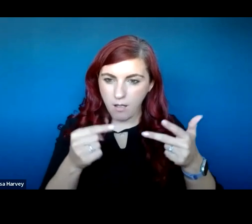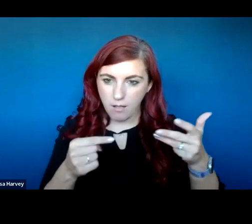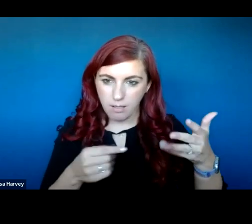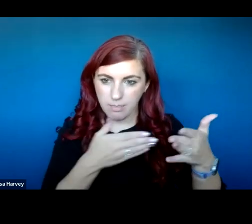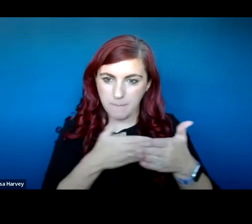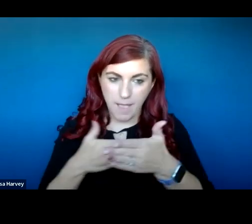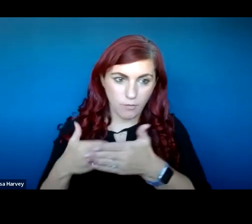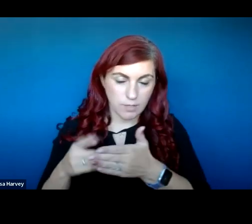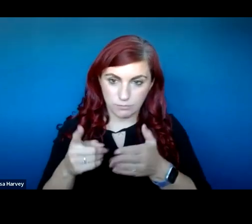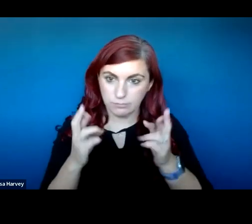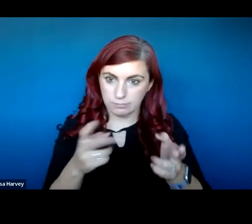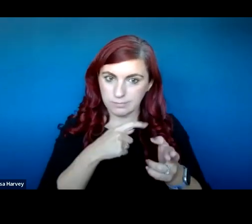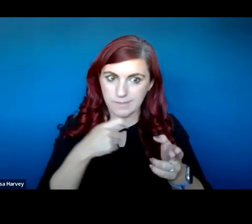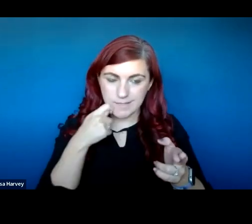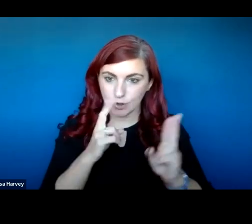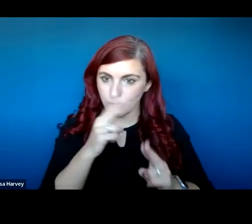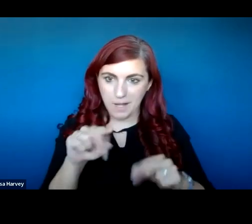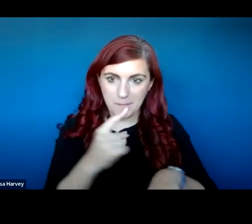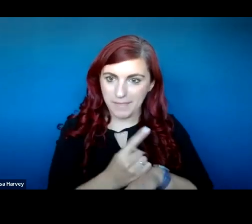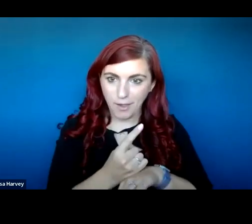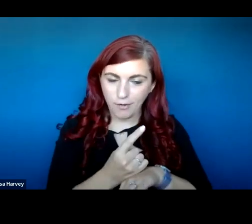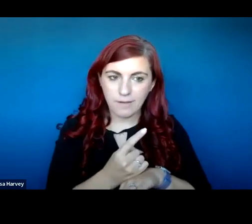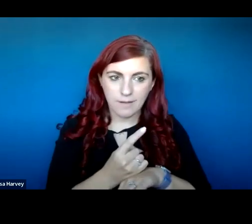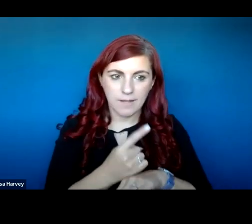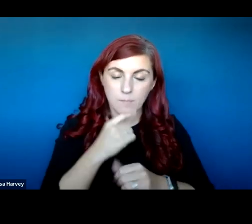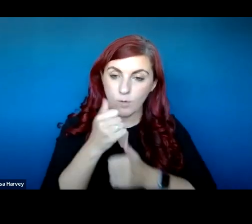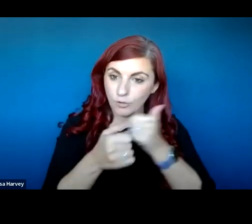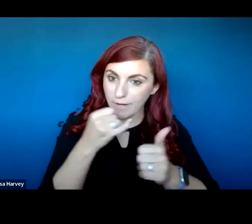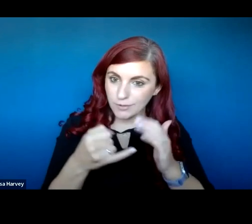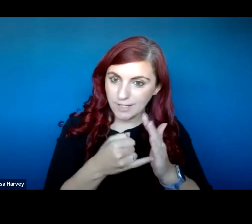rightly say, should not still exist, but congratulations to you and all your